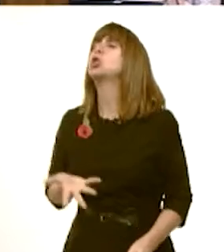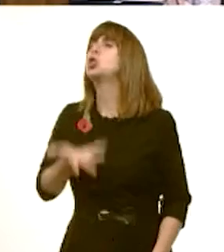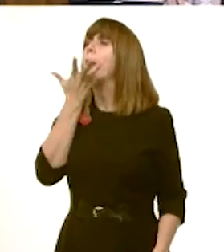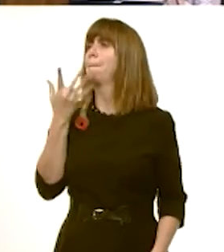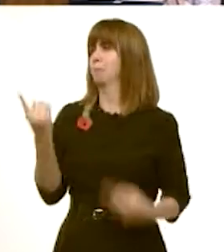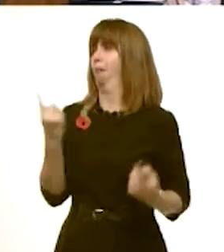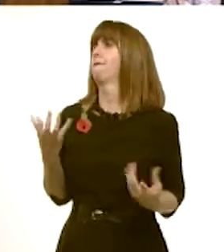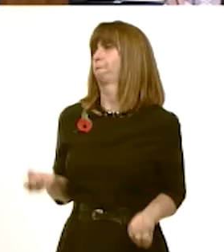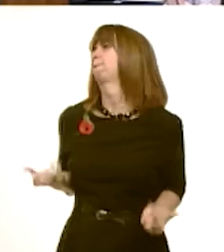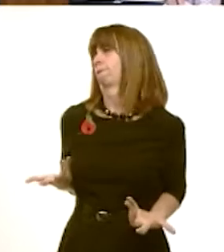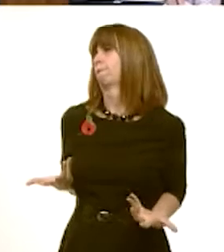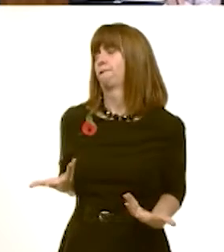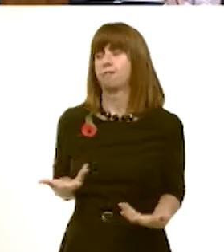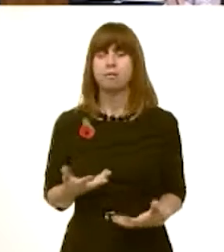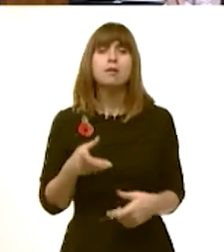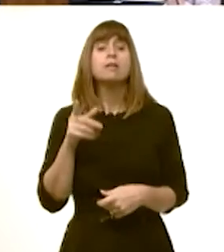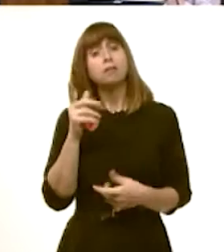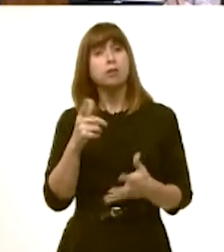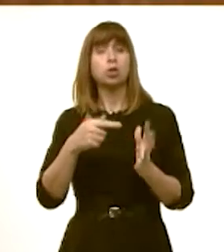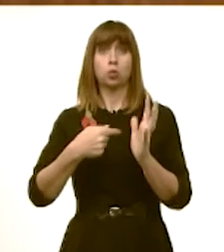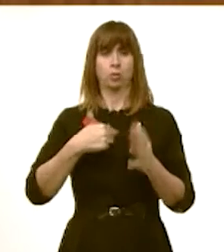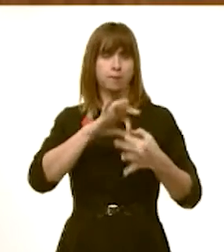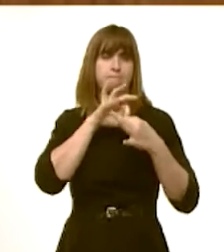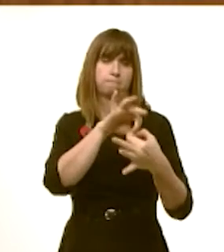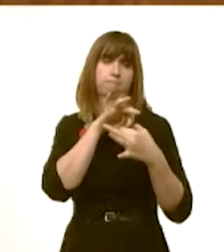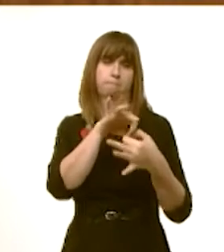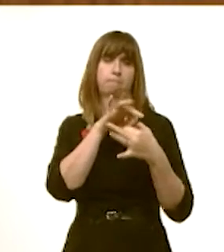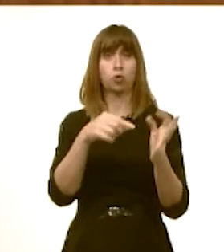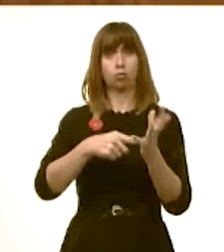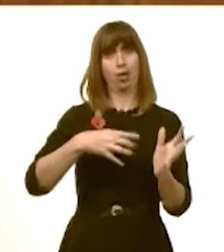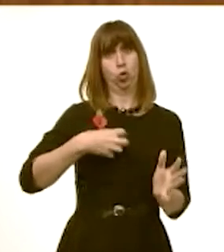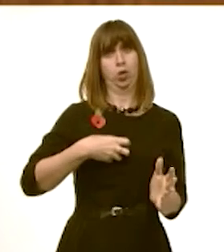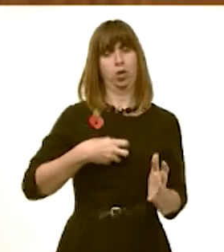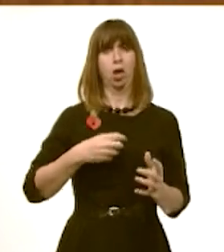We recognise trade unions; we look to work with trade unions and we have a record of doing that.